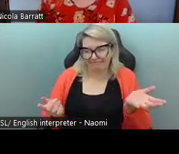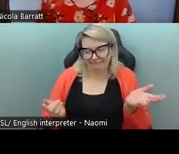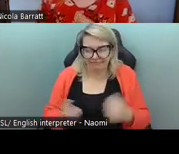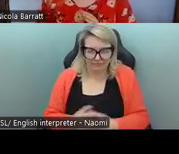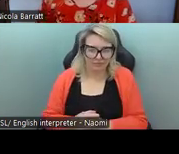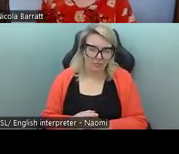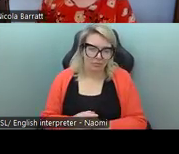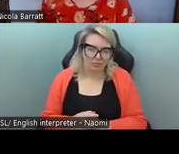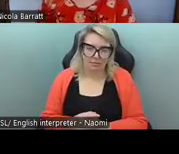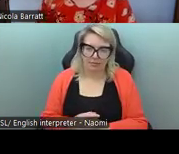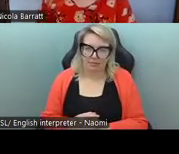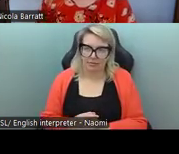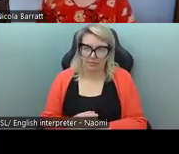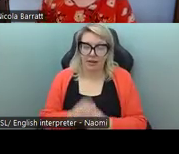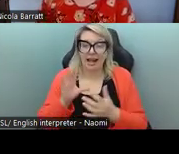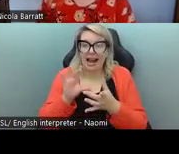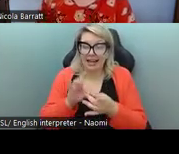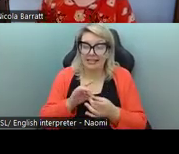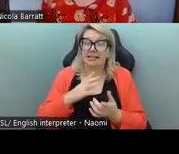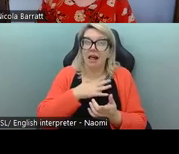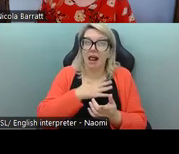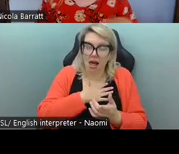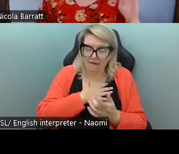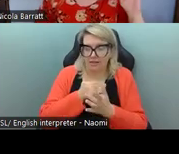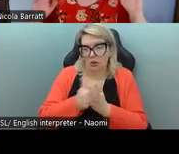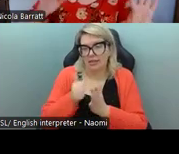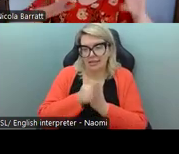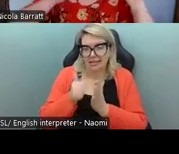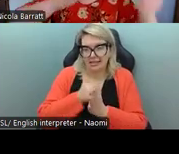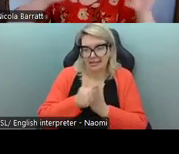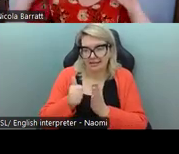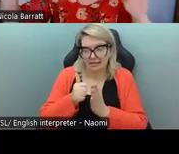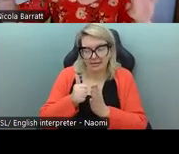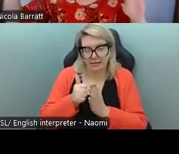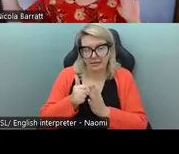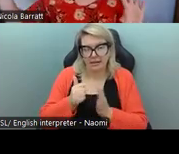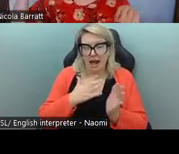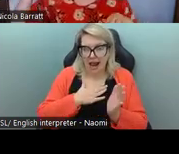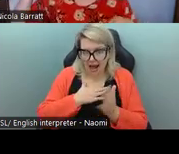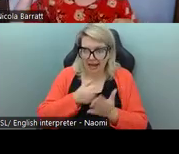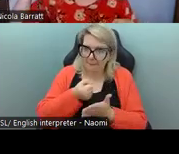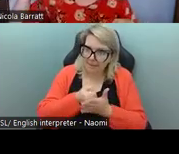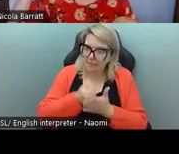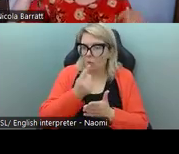This algorithm loves consistency. It likes you posting once a week, regularly, over,